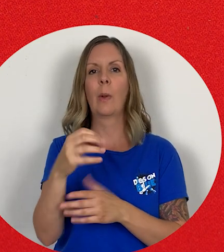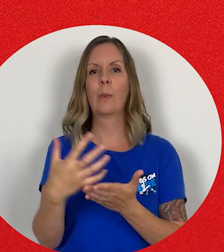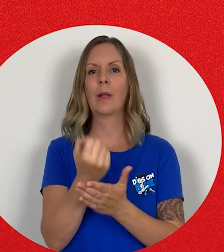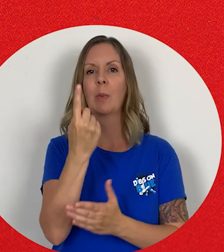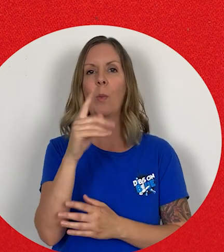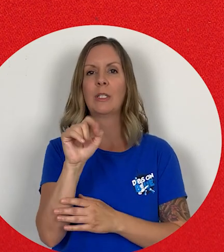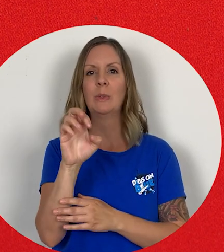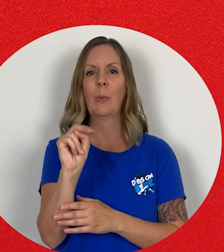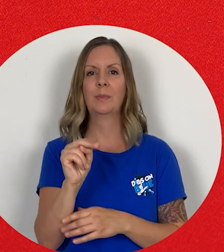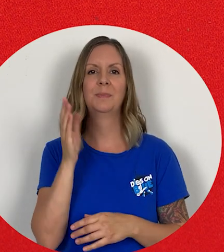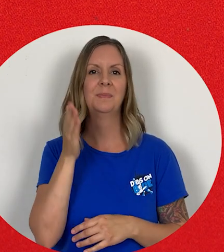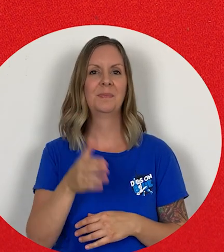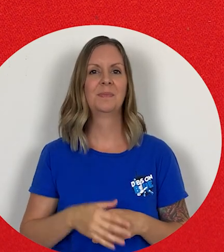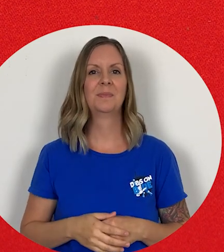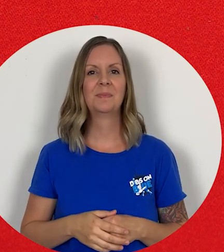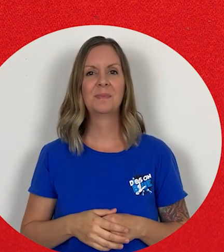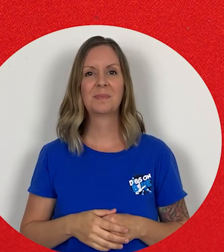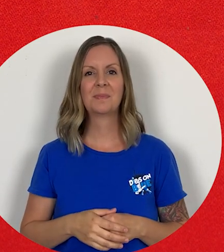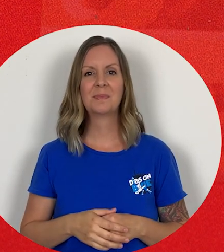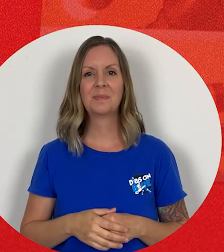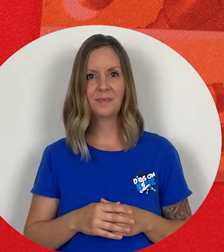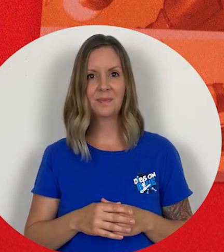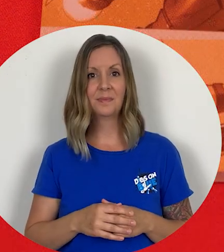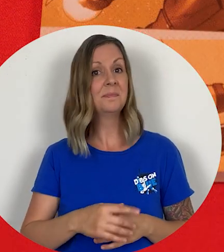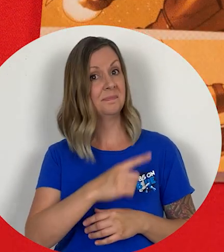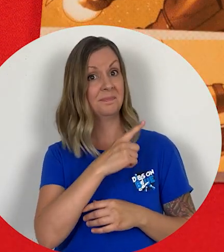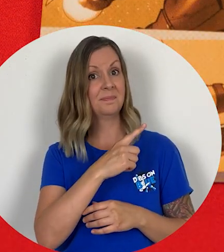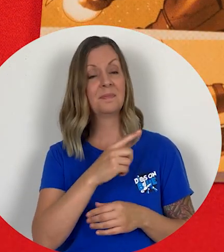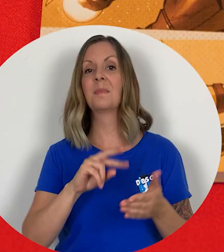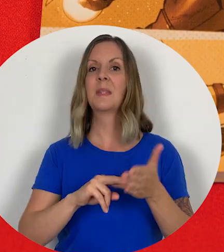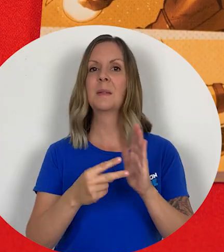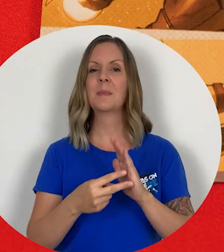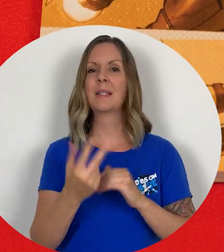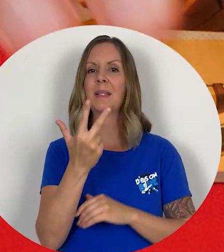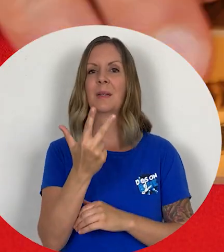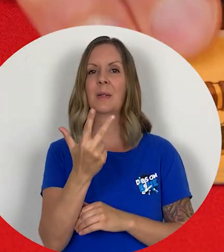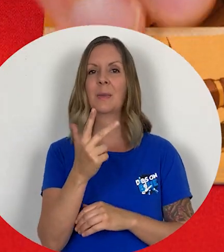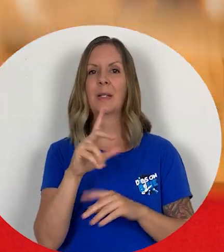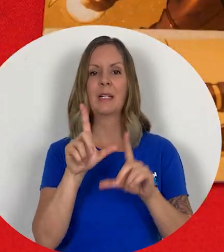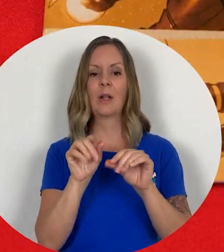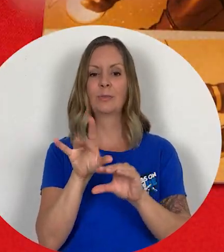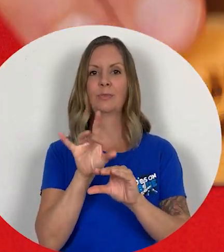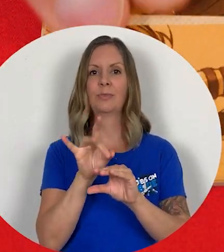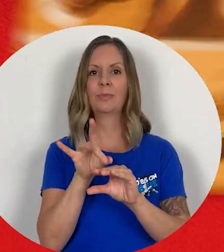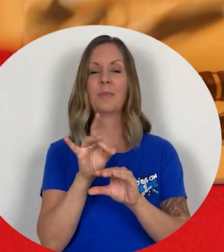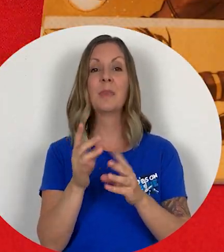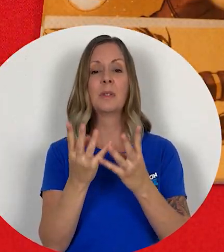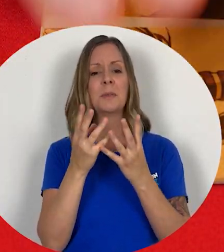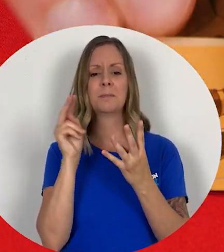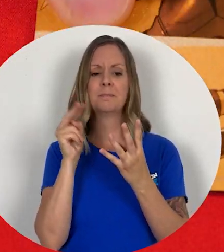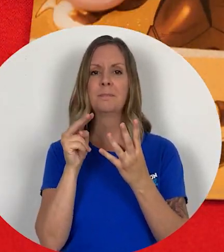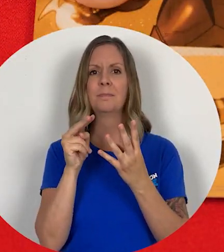or a teammate 1 Power Token. The value 5 cards let the player look at the top 3 cards of